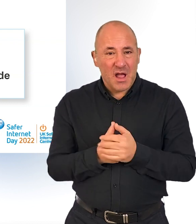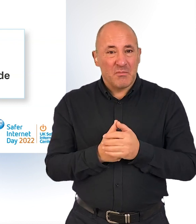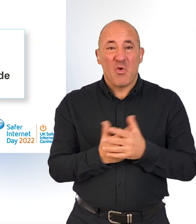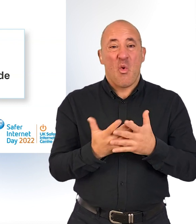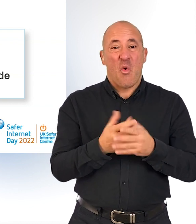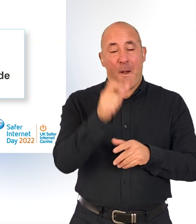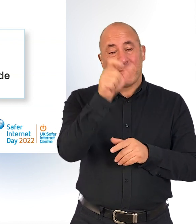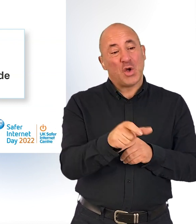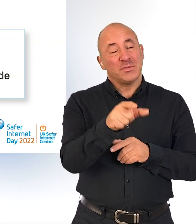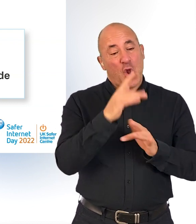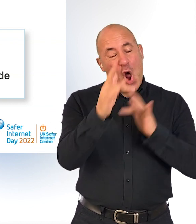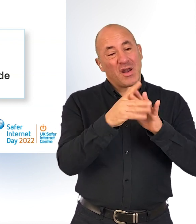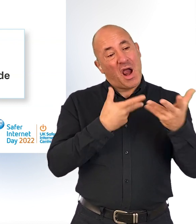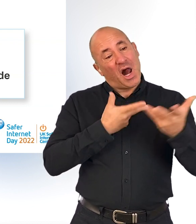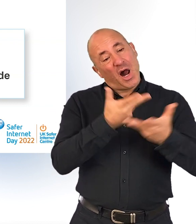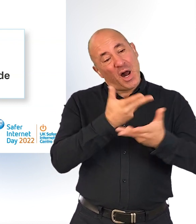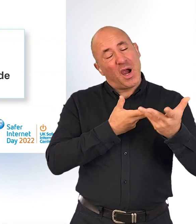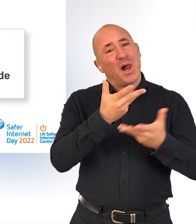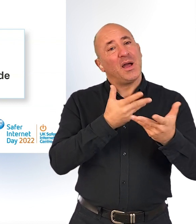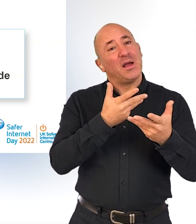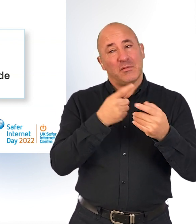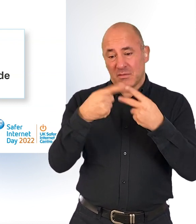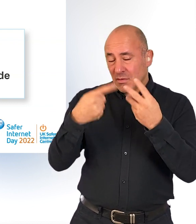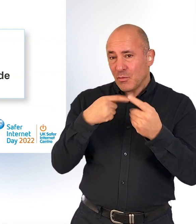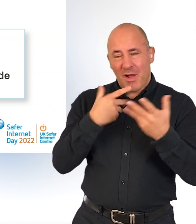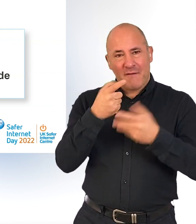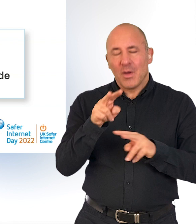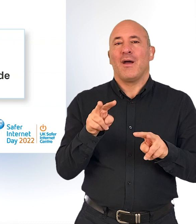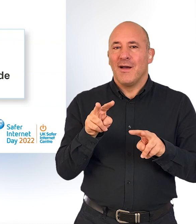using social media or simply chatting to someone online.